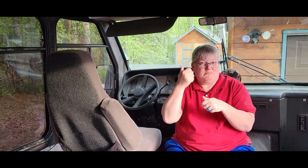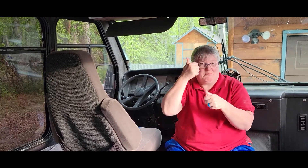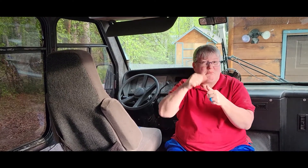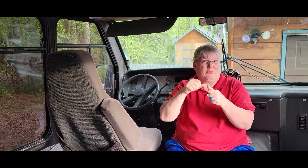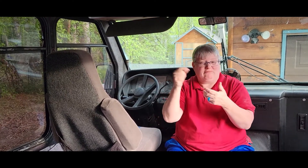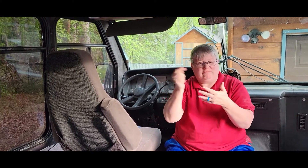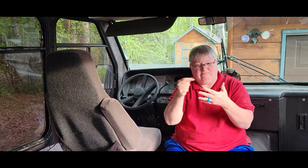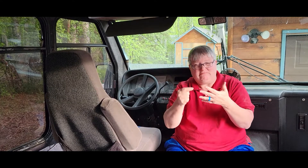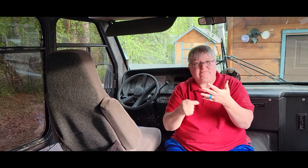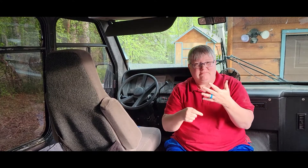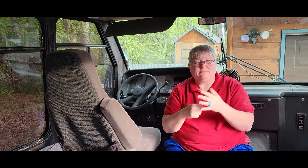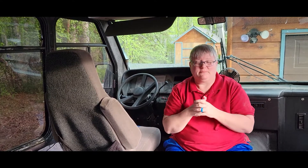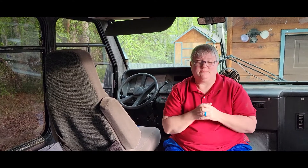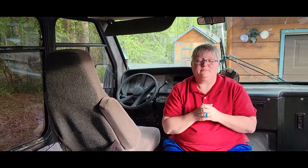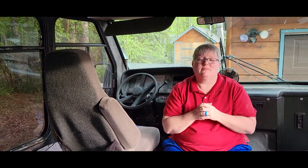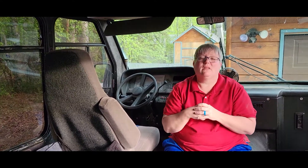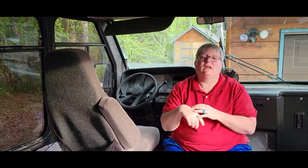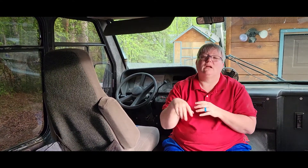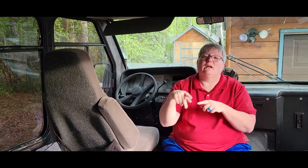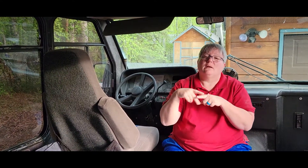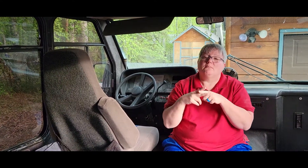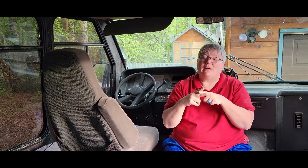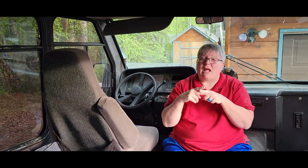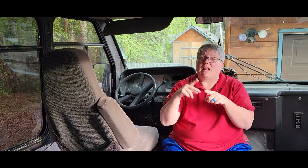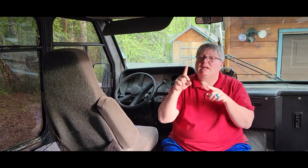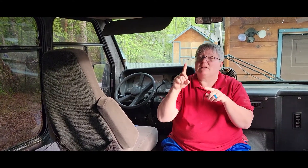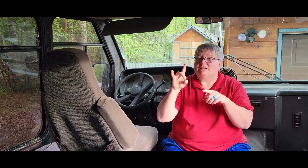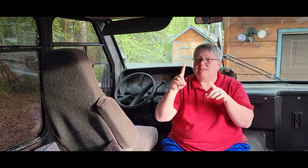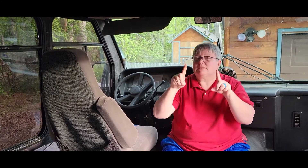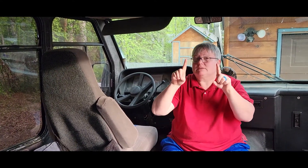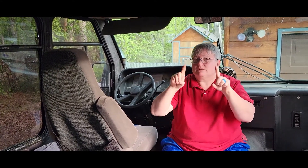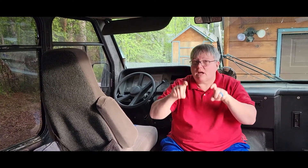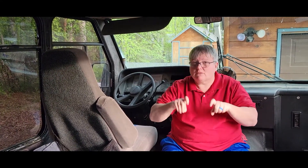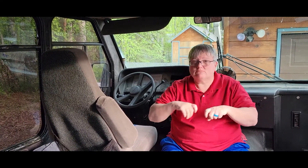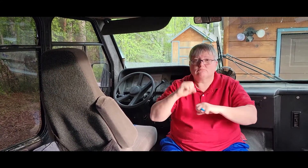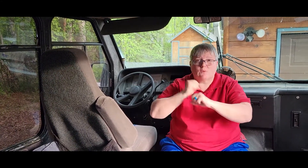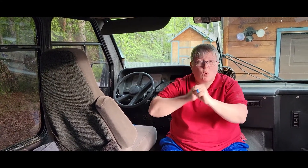mechanic. Remember the list of things we were going to get to look at. Um the mechanic did test the